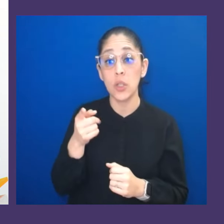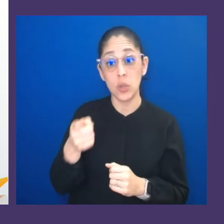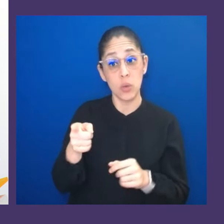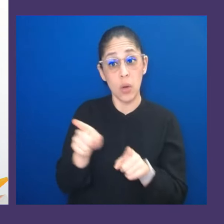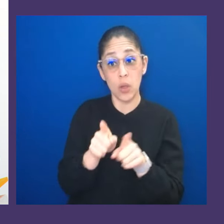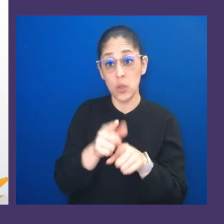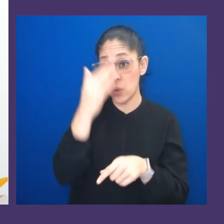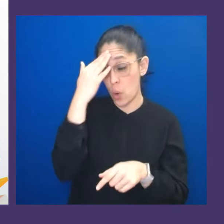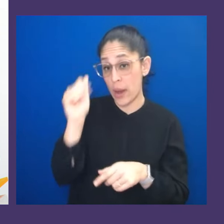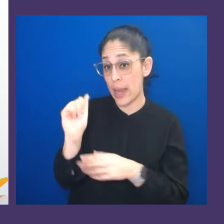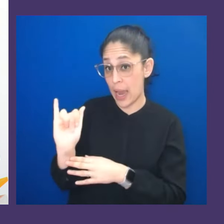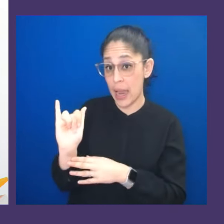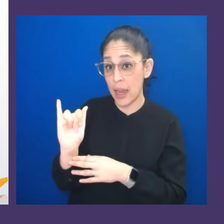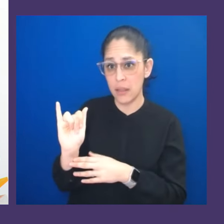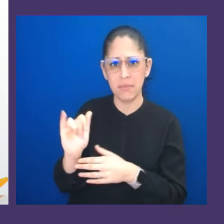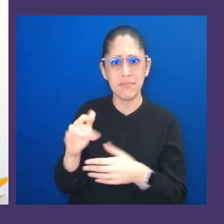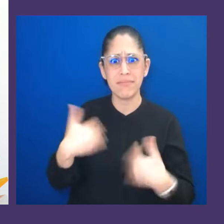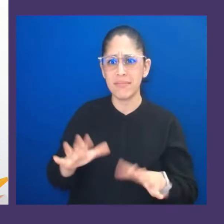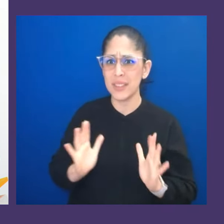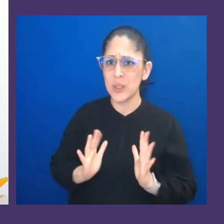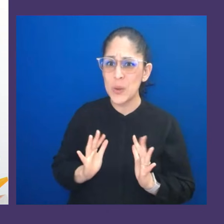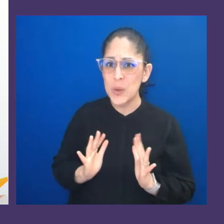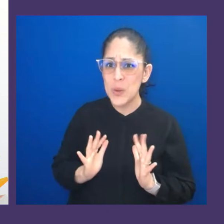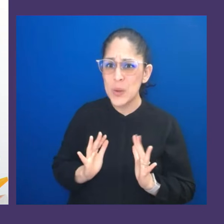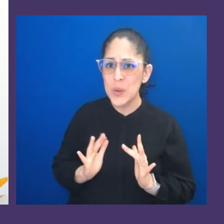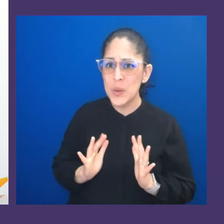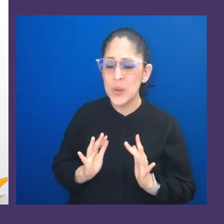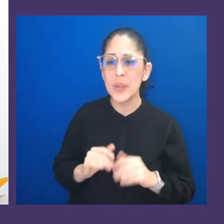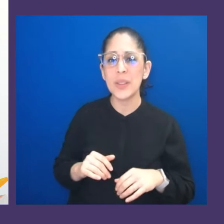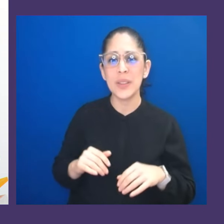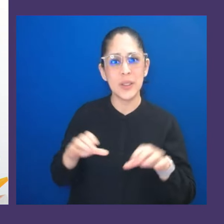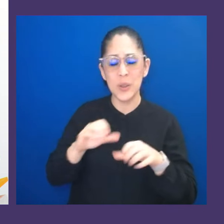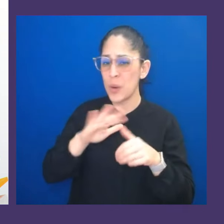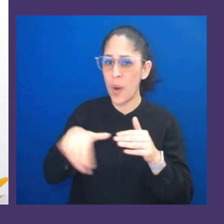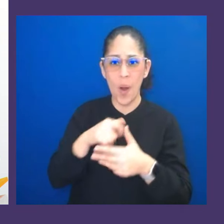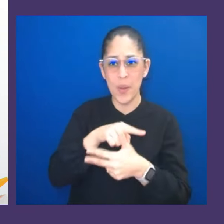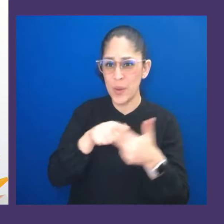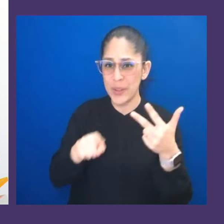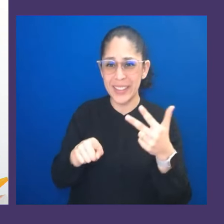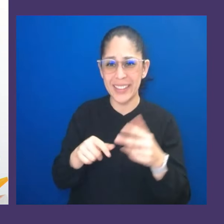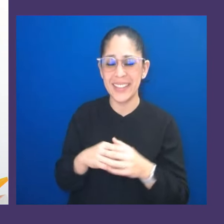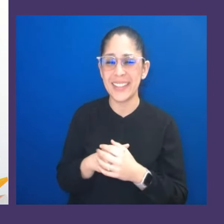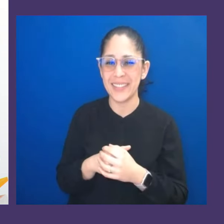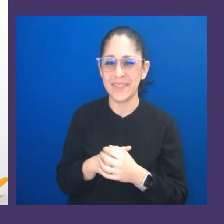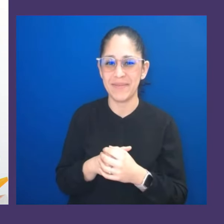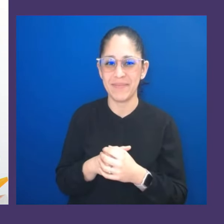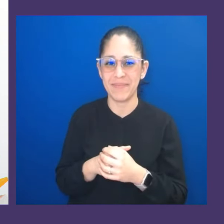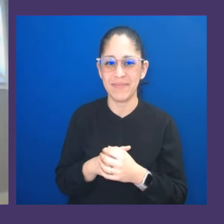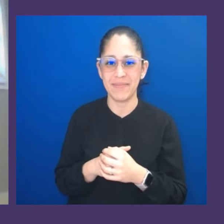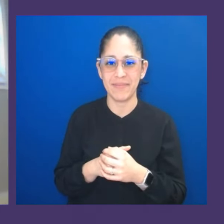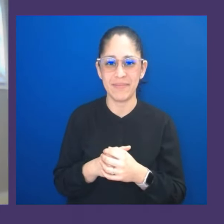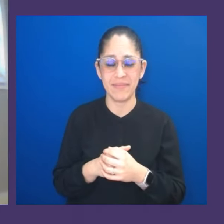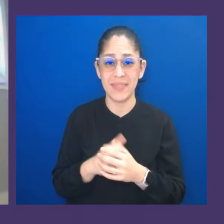What a cool thing to be able to do all three and do it well.